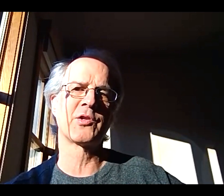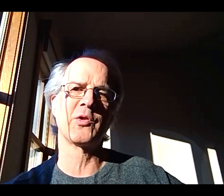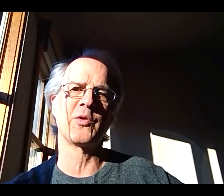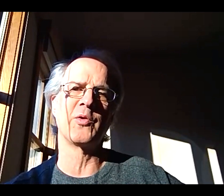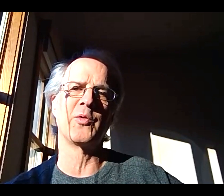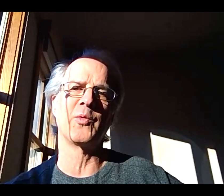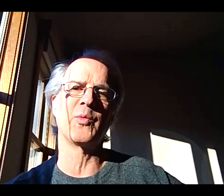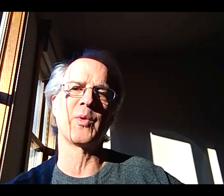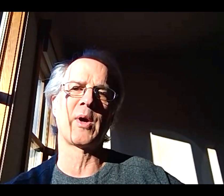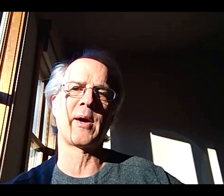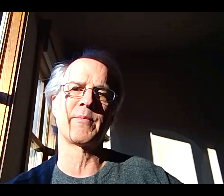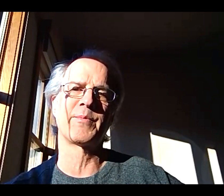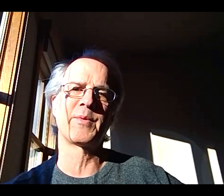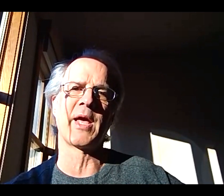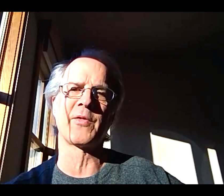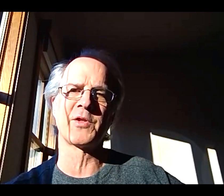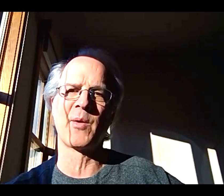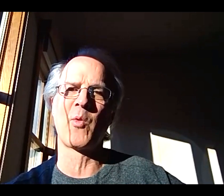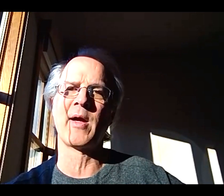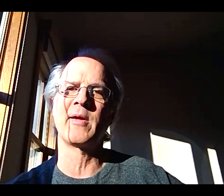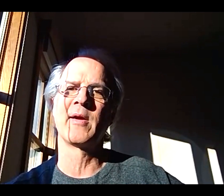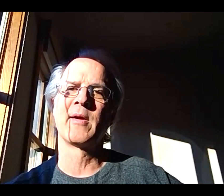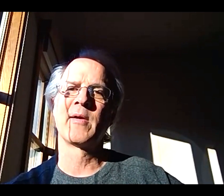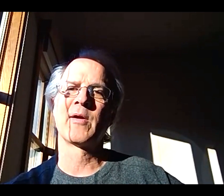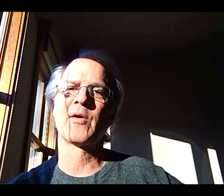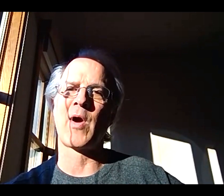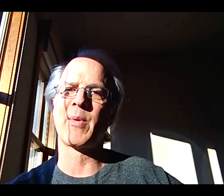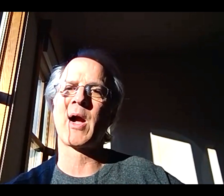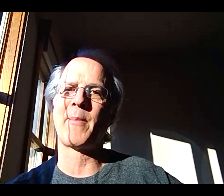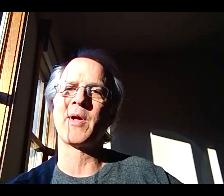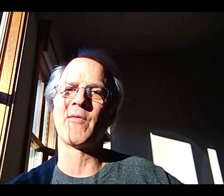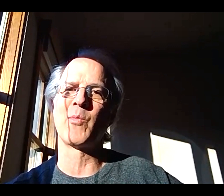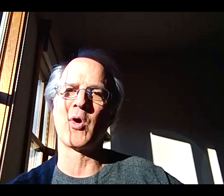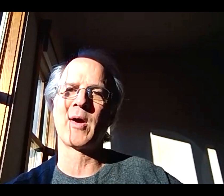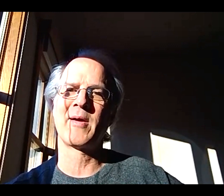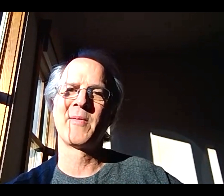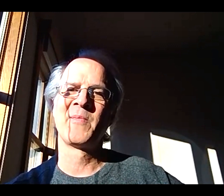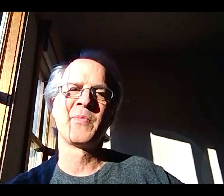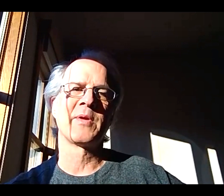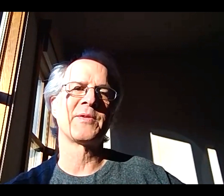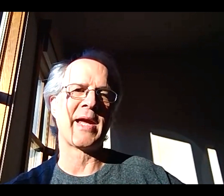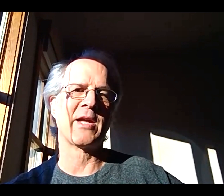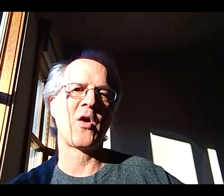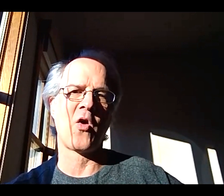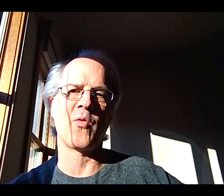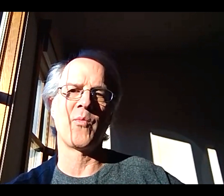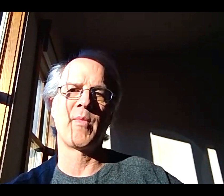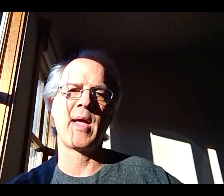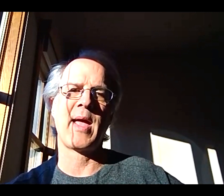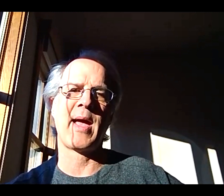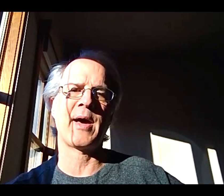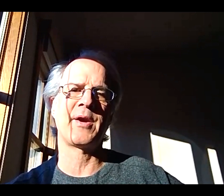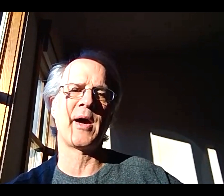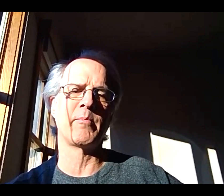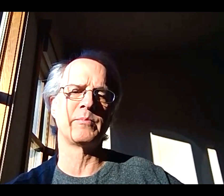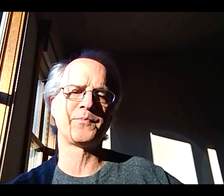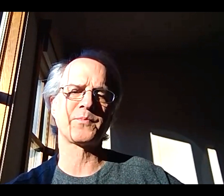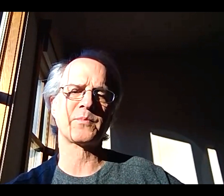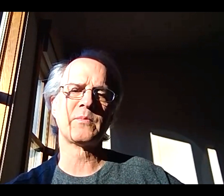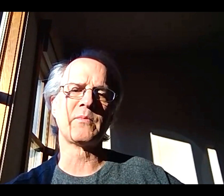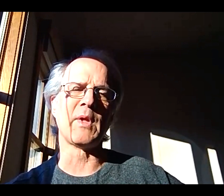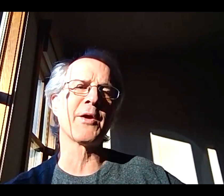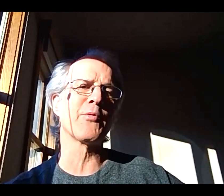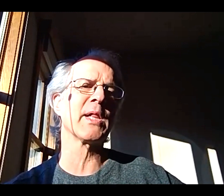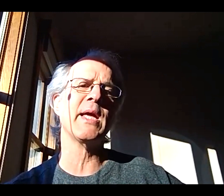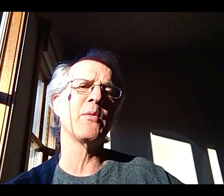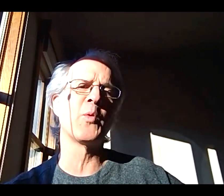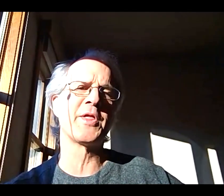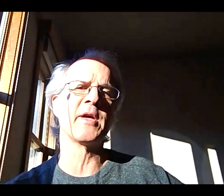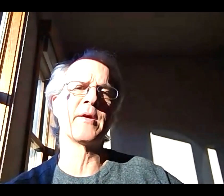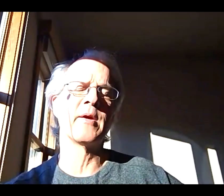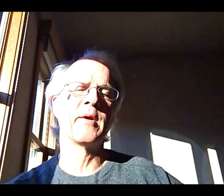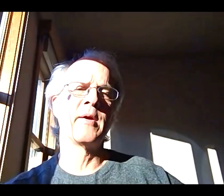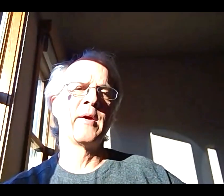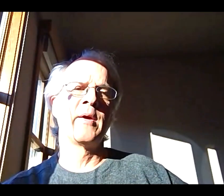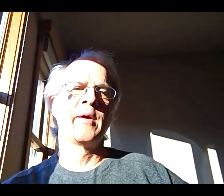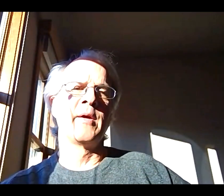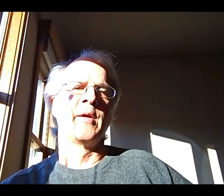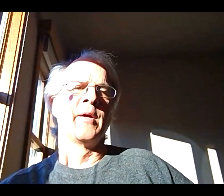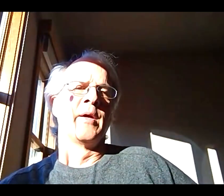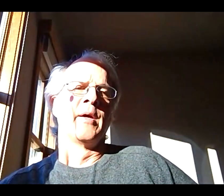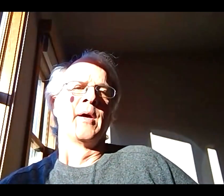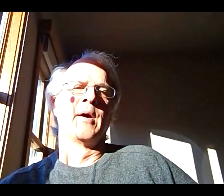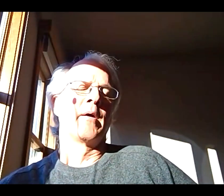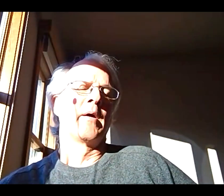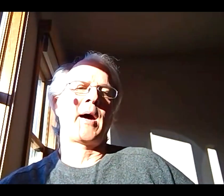to get on the subway, grab a copy of the book, take it home, and really within